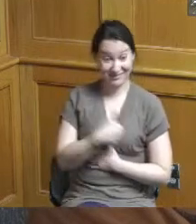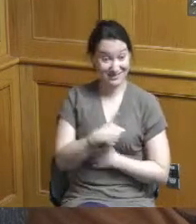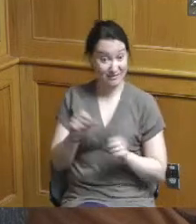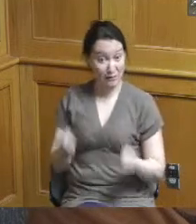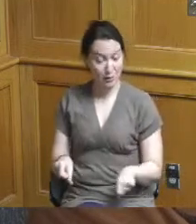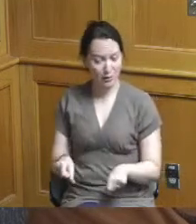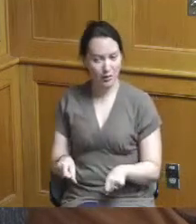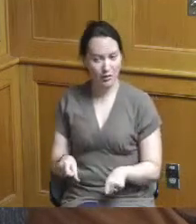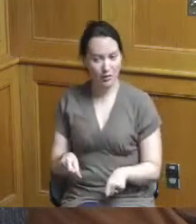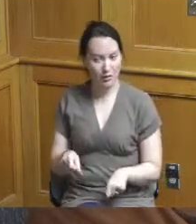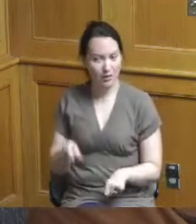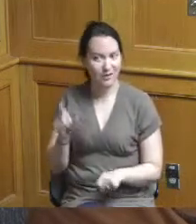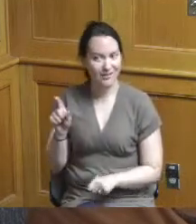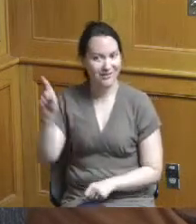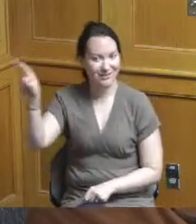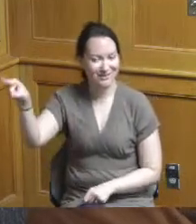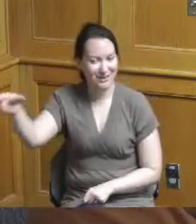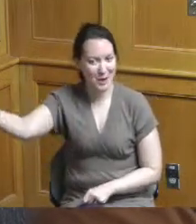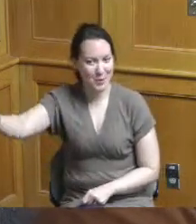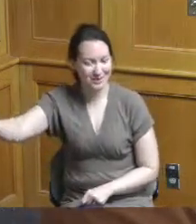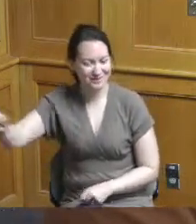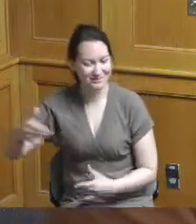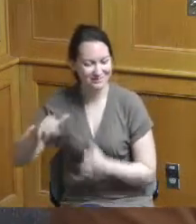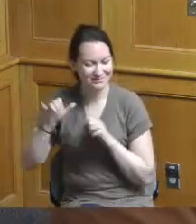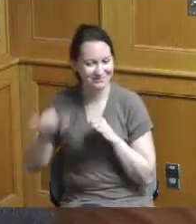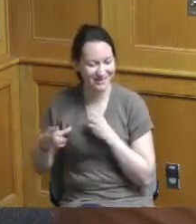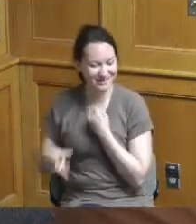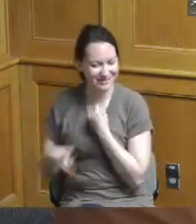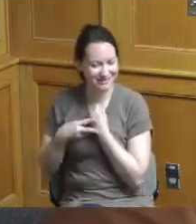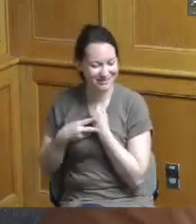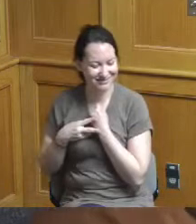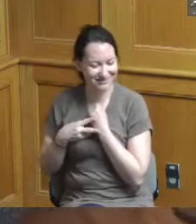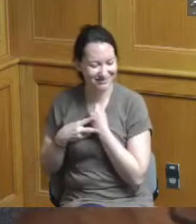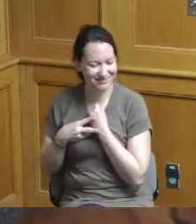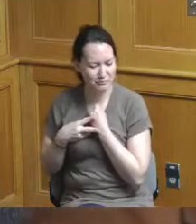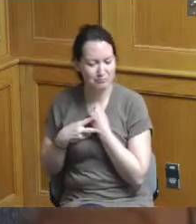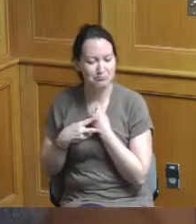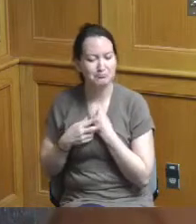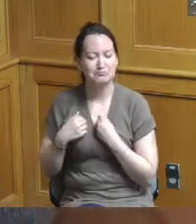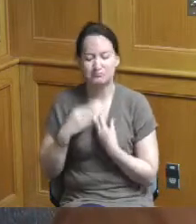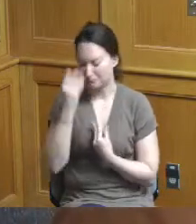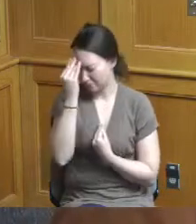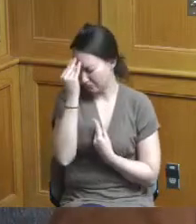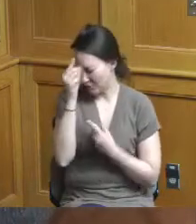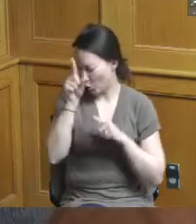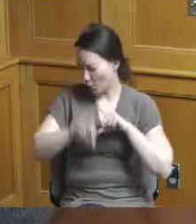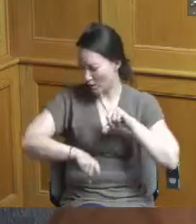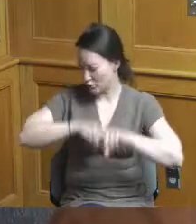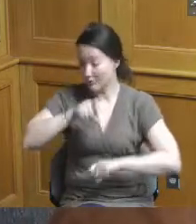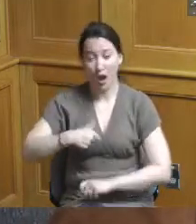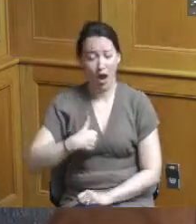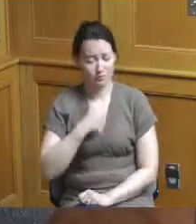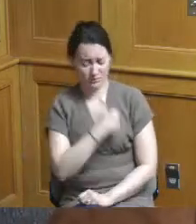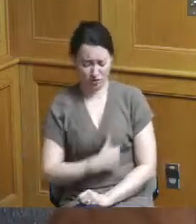or does it go to them so these are the questions that I have I don't apologize for the questions